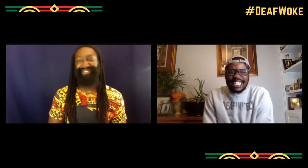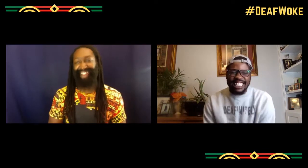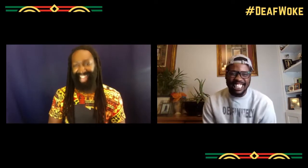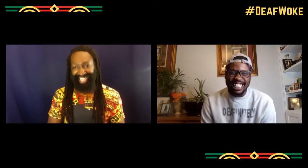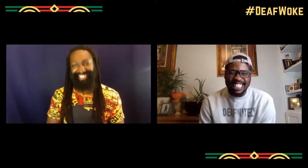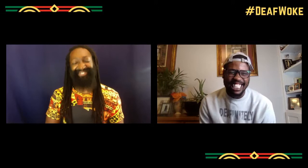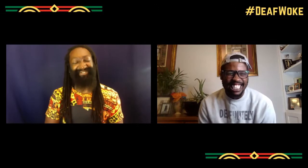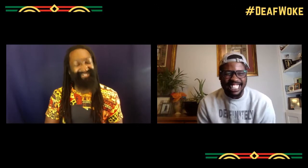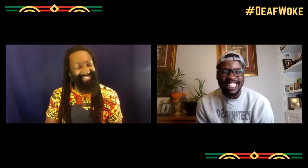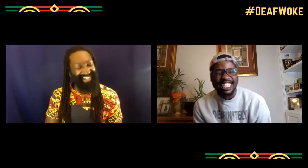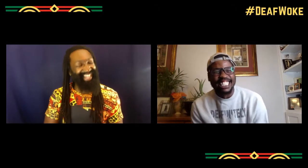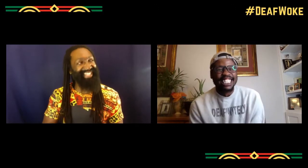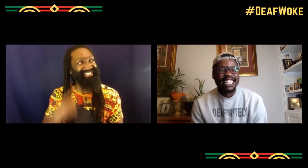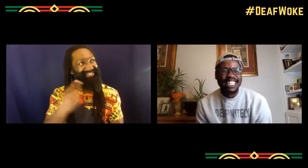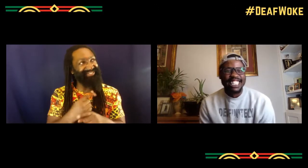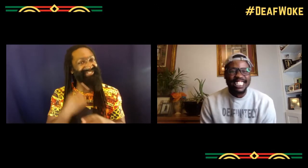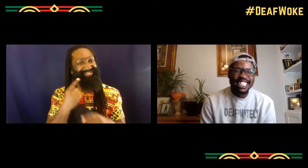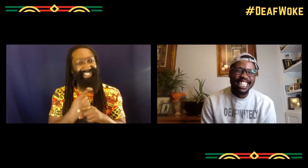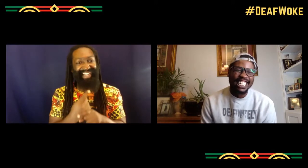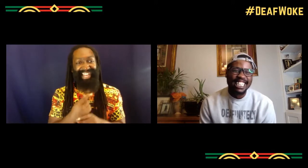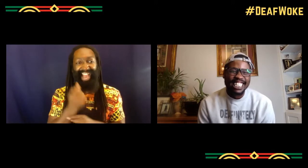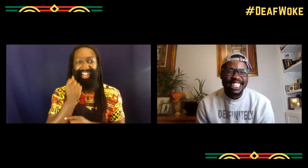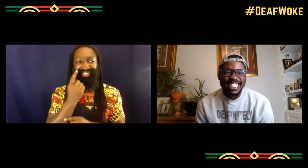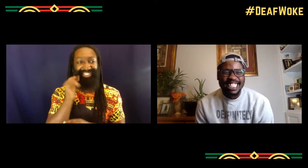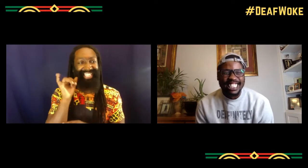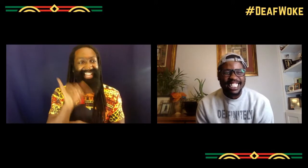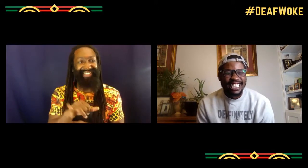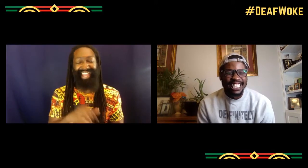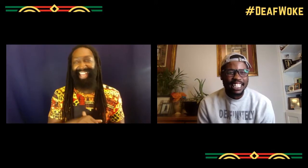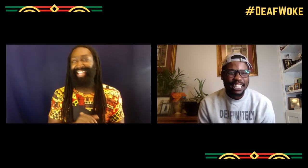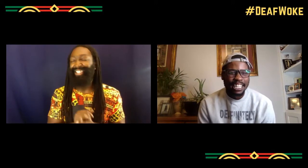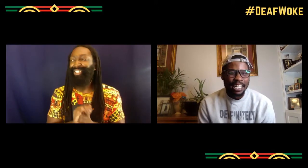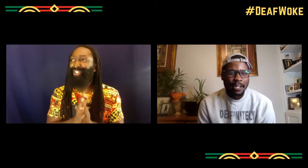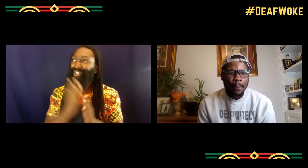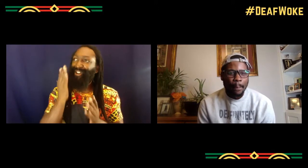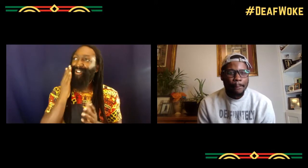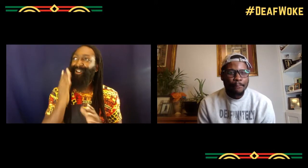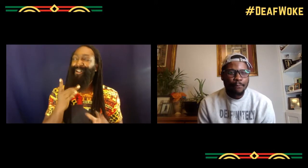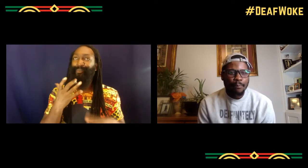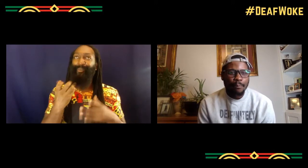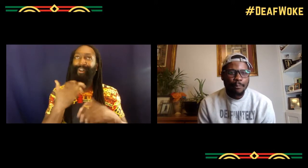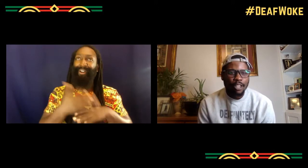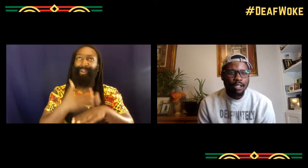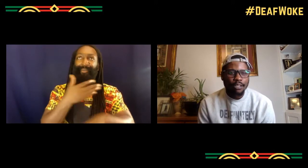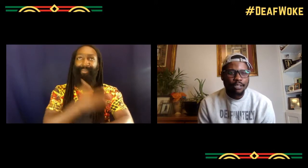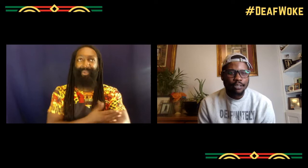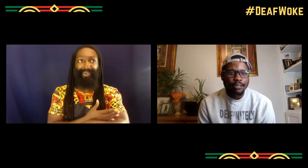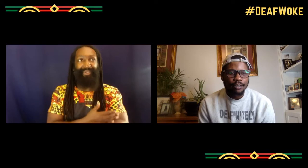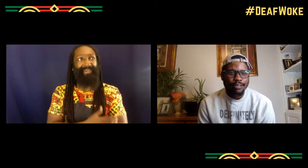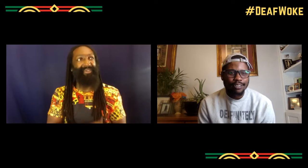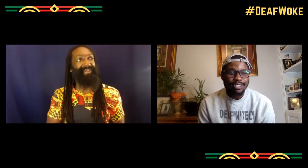and for all that I'm putting out better content. Yeah, right, right, I understand that. I understand that, you know,